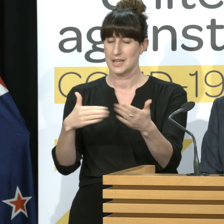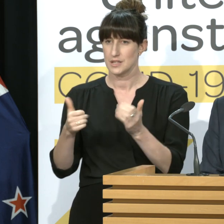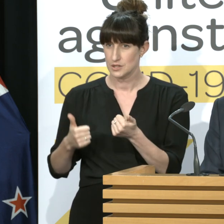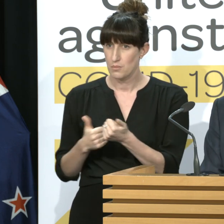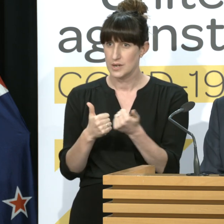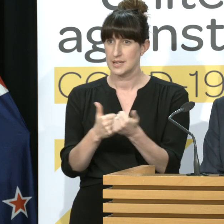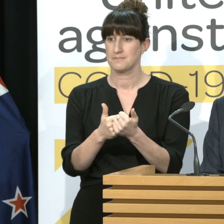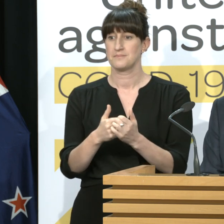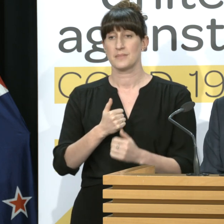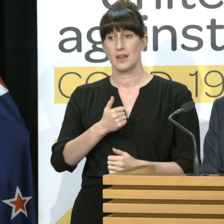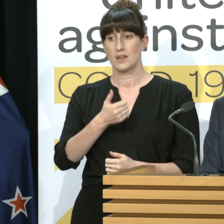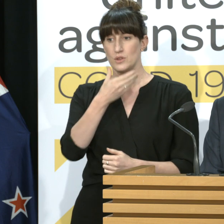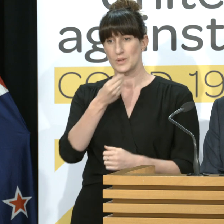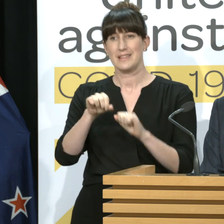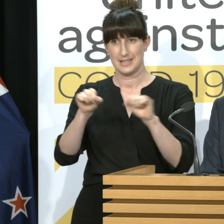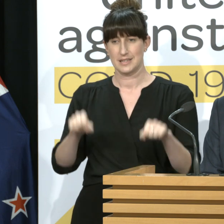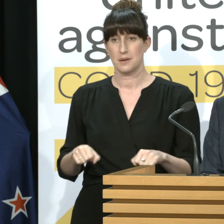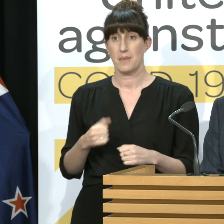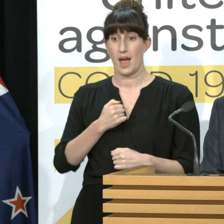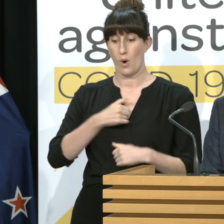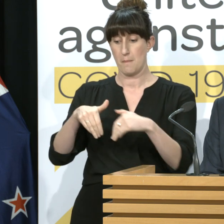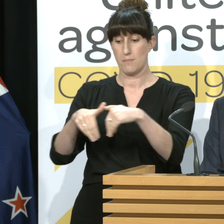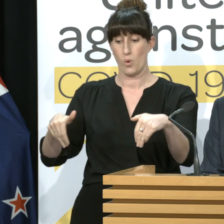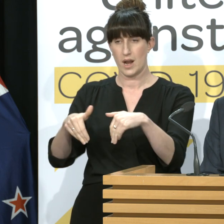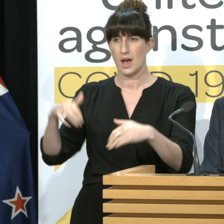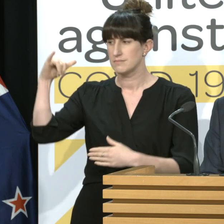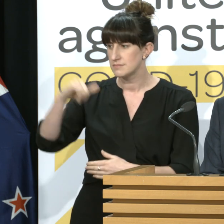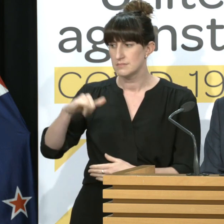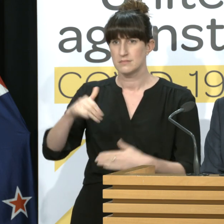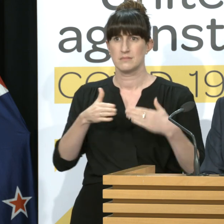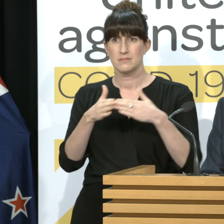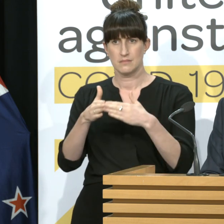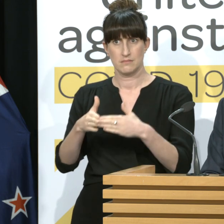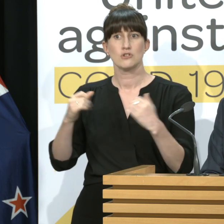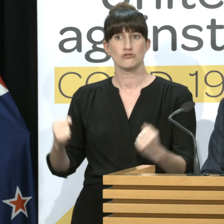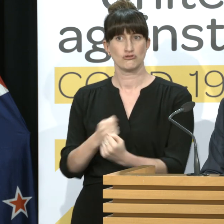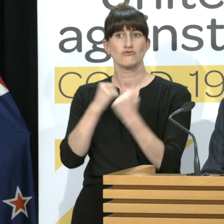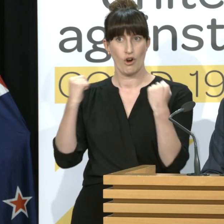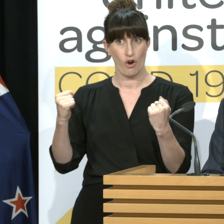our air and maritime borders and our managed isolation facilities, which are, of course, our frontline